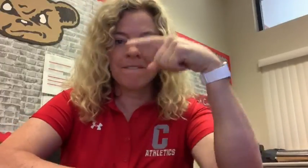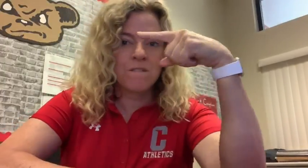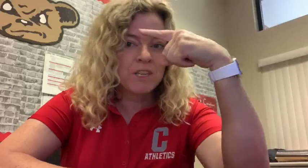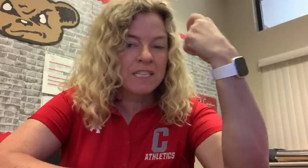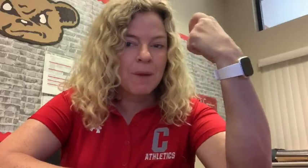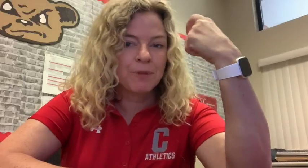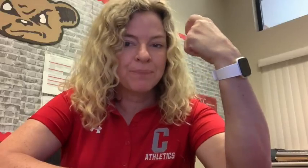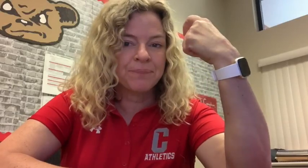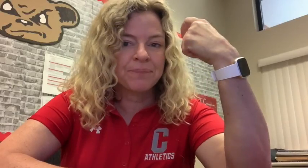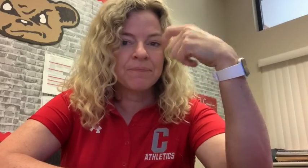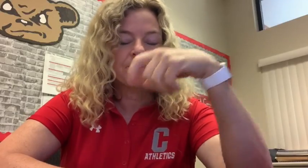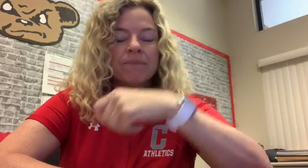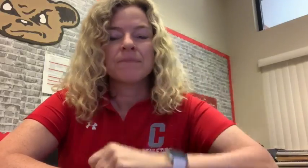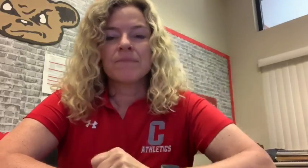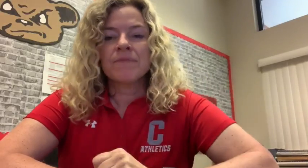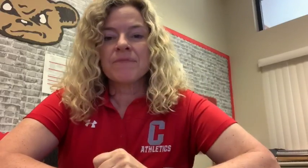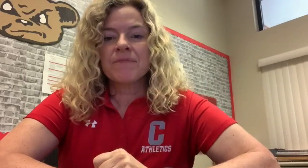Tips, advice for the summer?